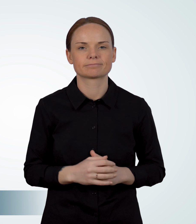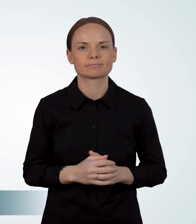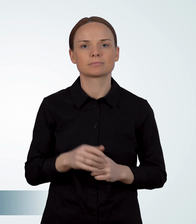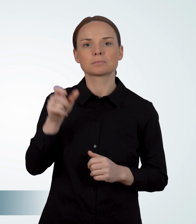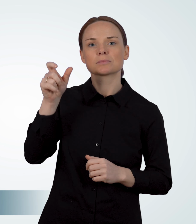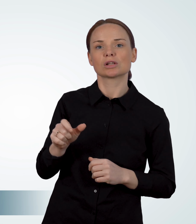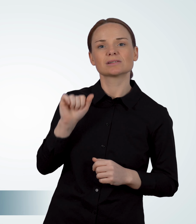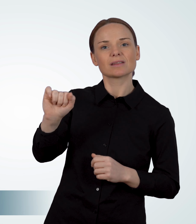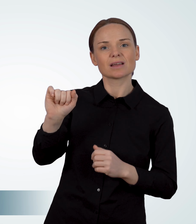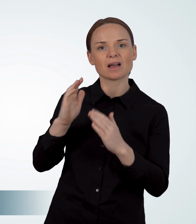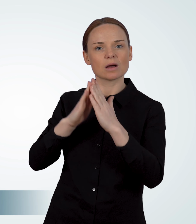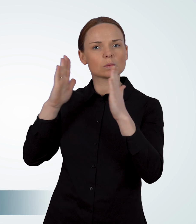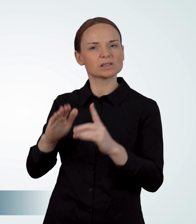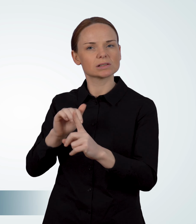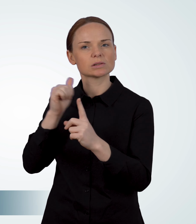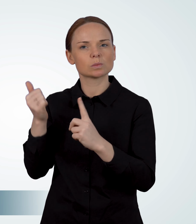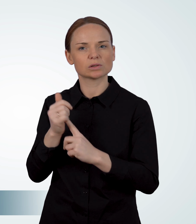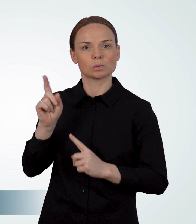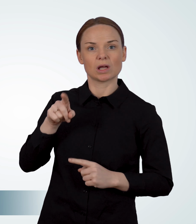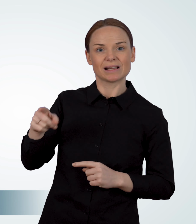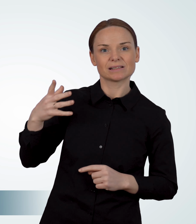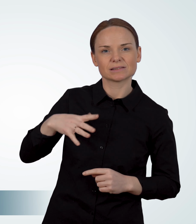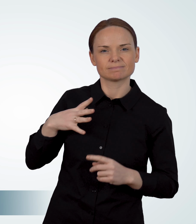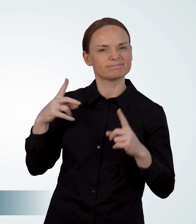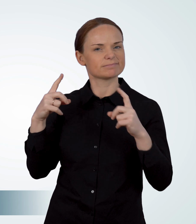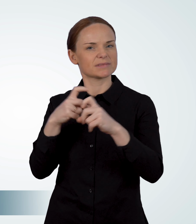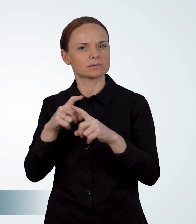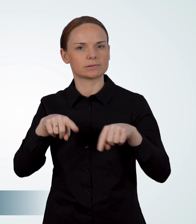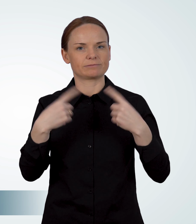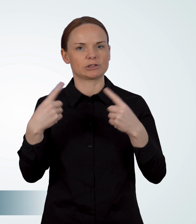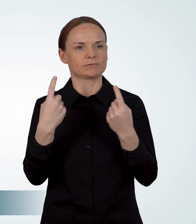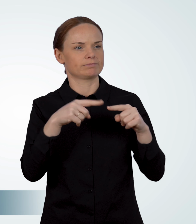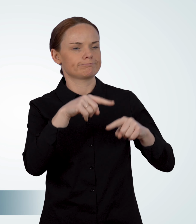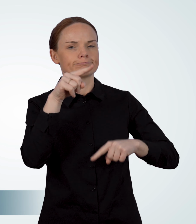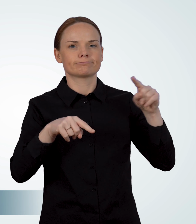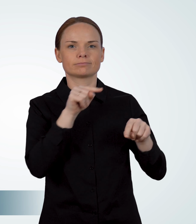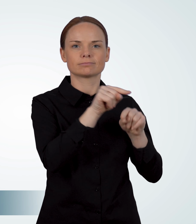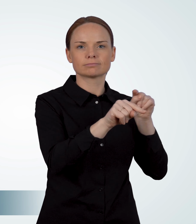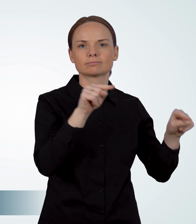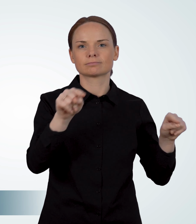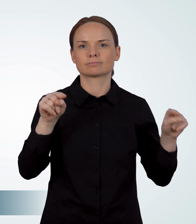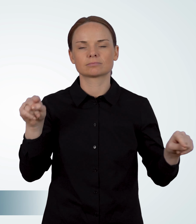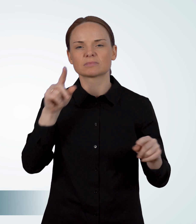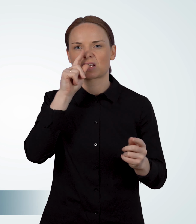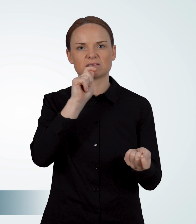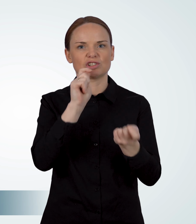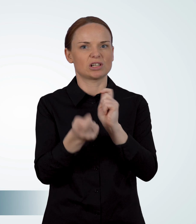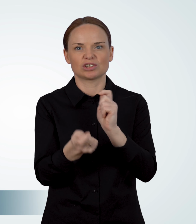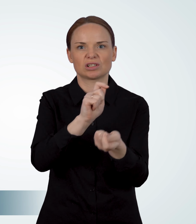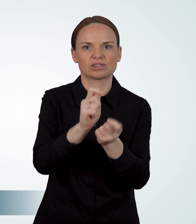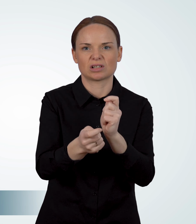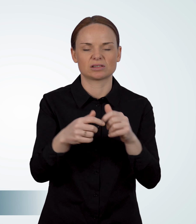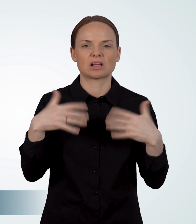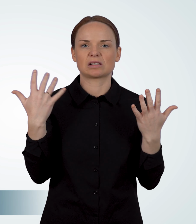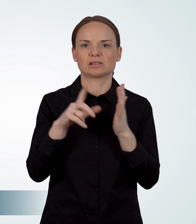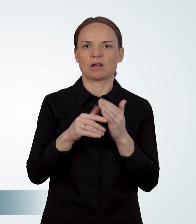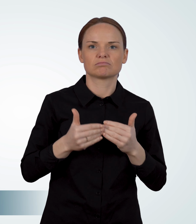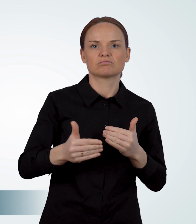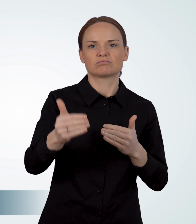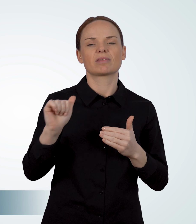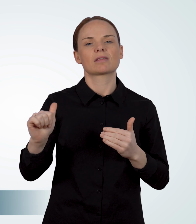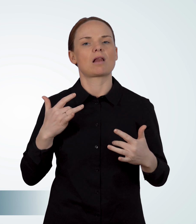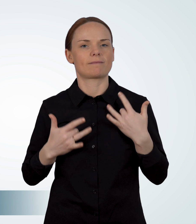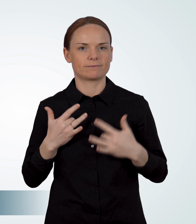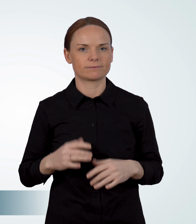A person’s housing needs can be complex and change at different stages of their lives.